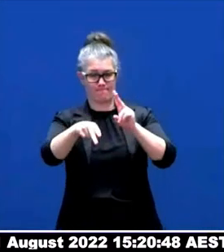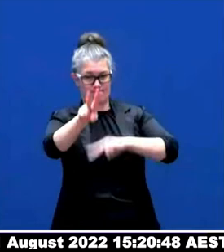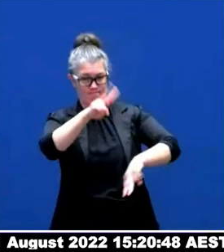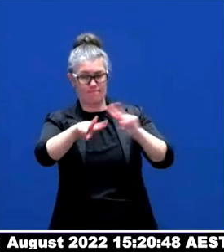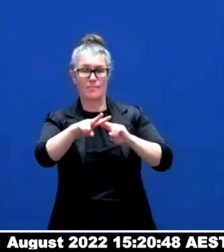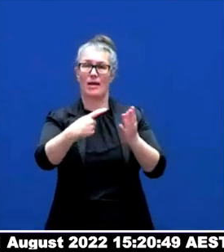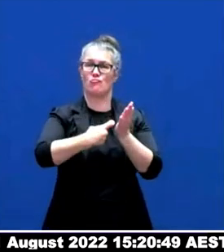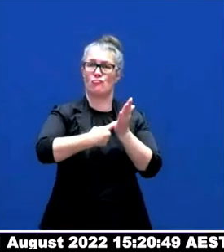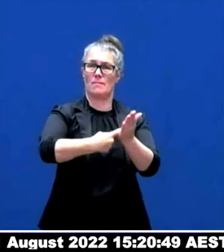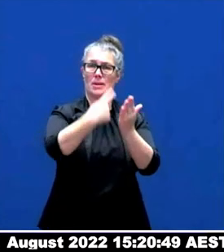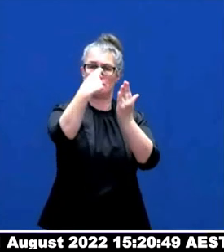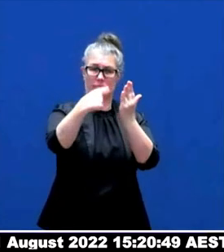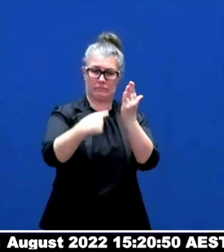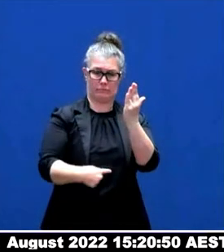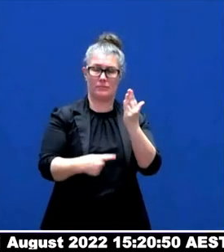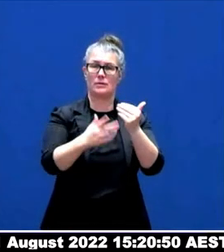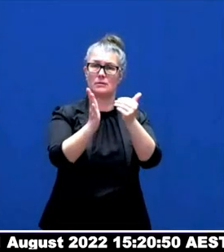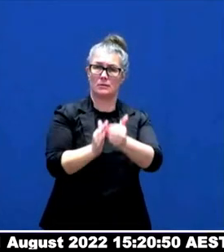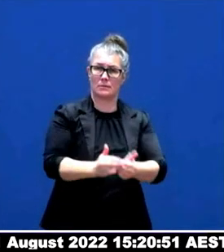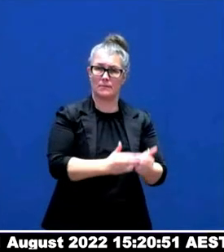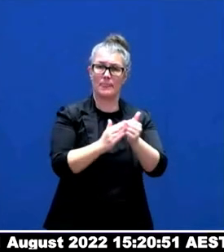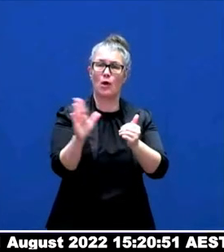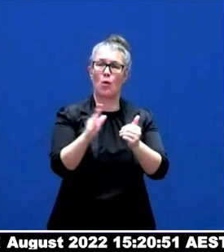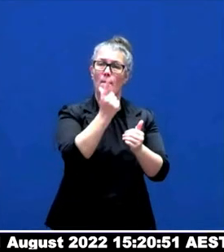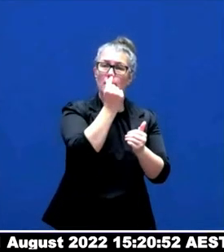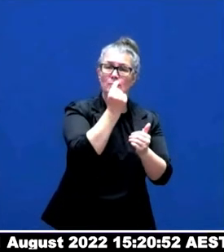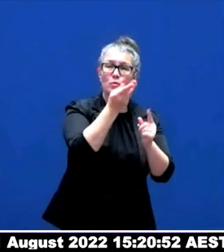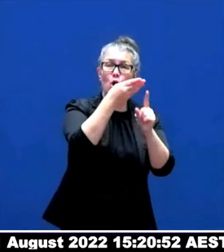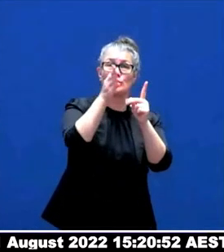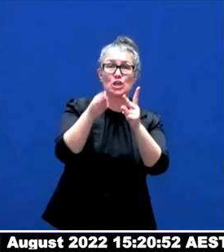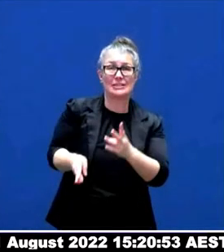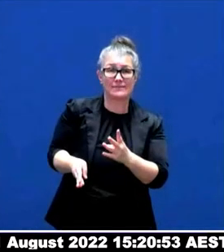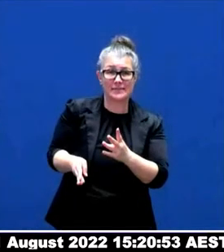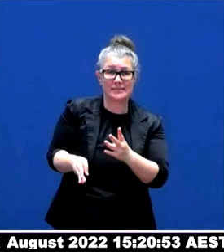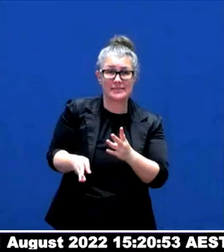home modifications considering all possible alternatives, including the use of